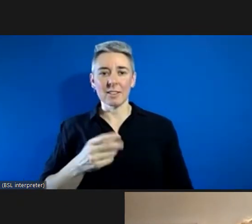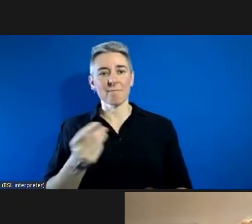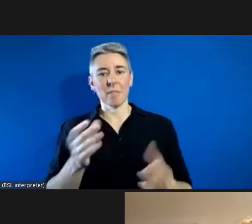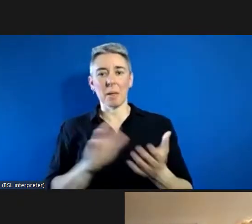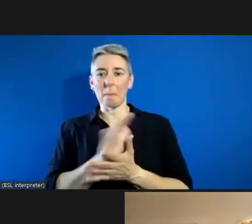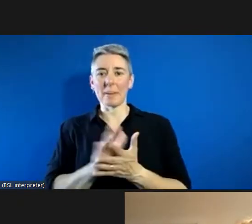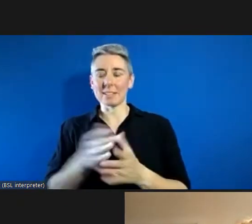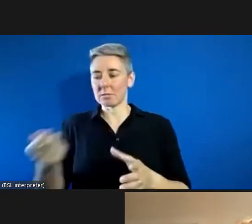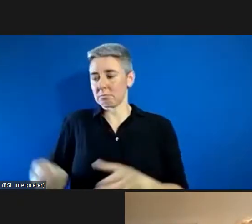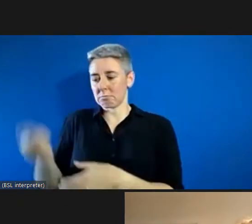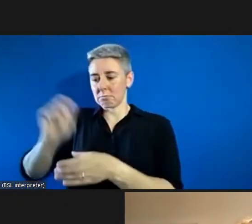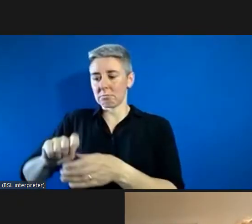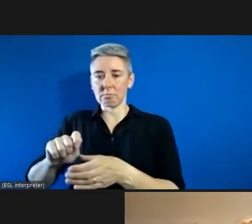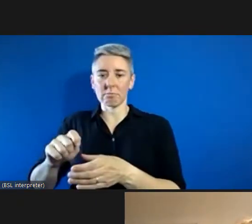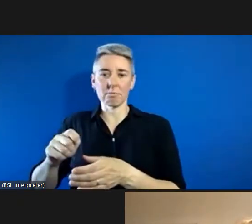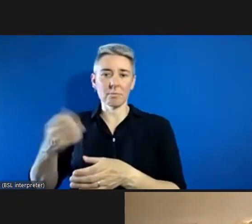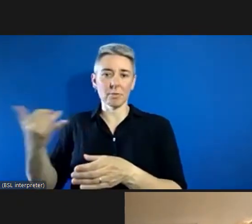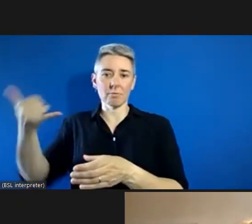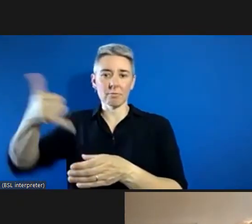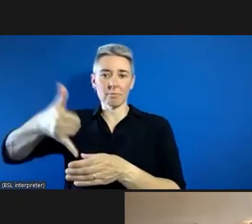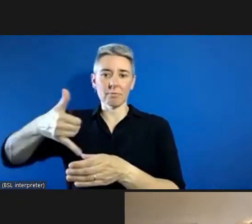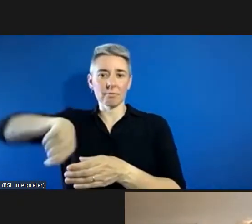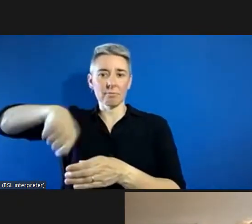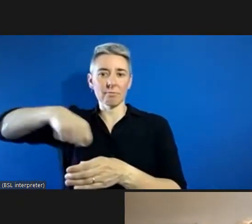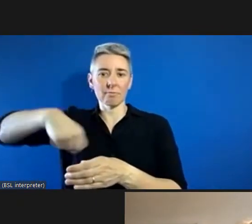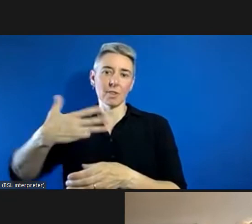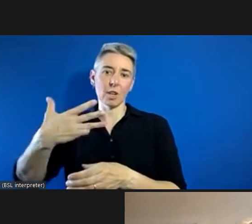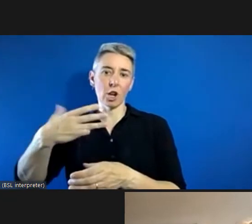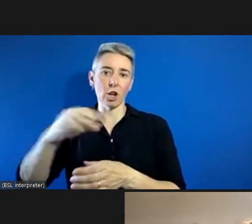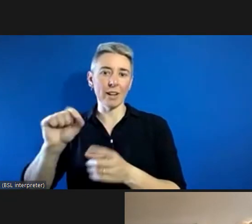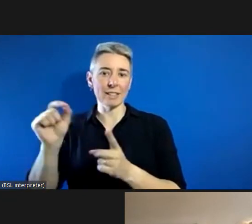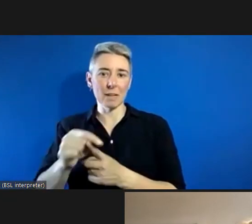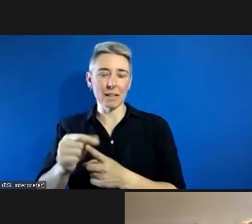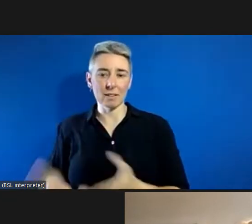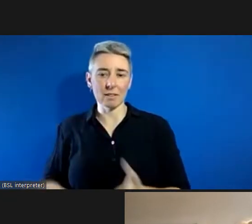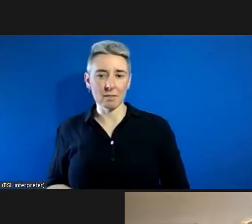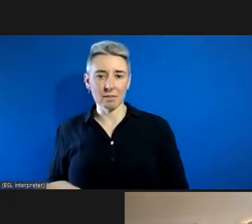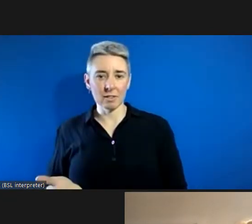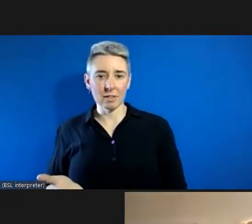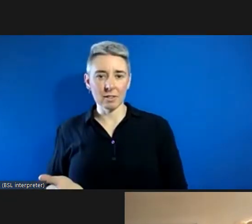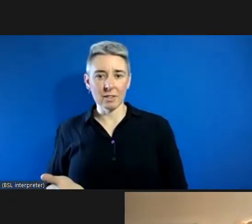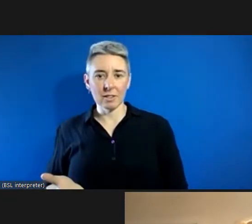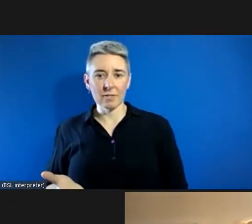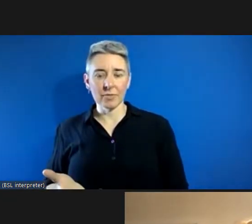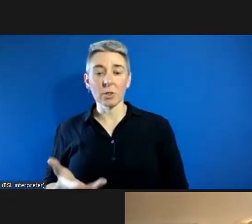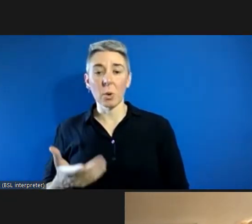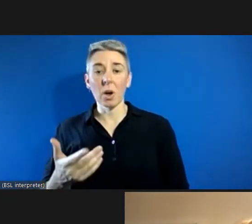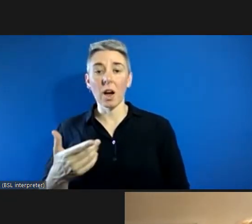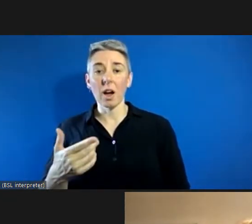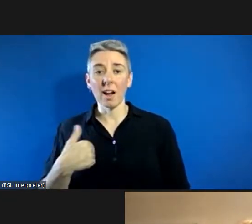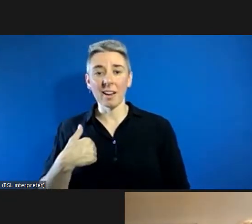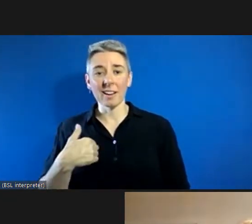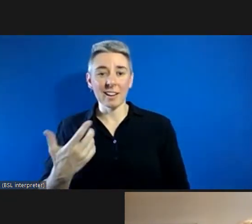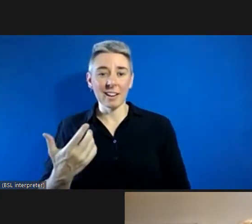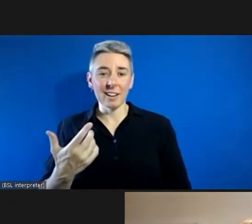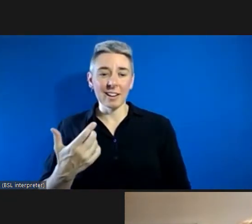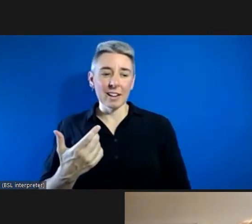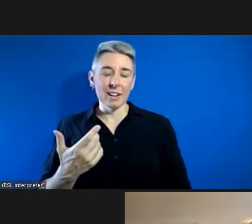for 90p. And herein, as I've been saying sadly, for the last 20 years, lies the problems. So I'll